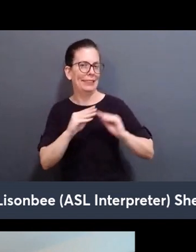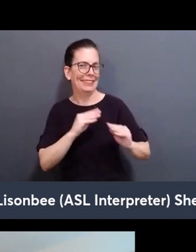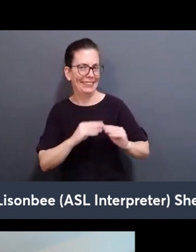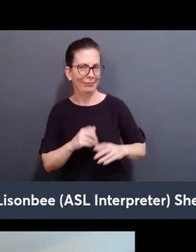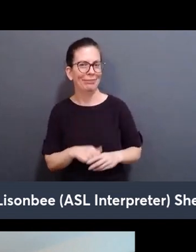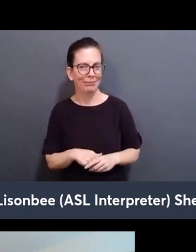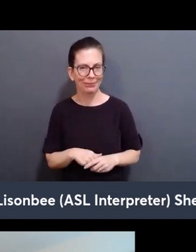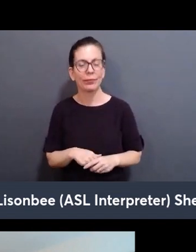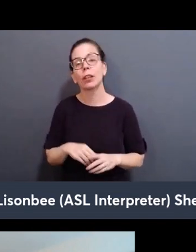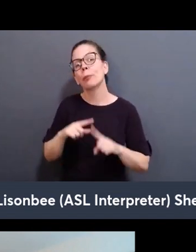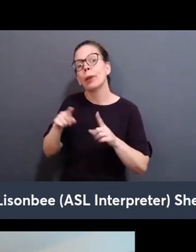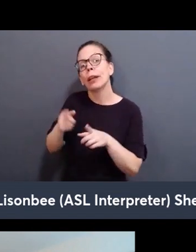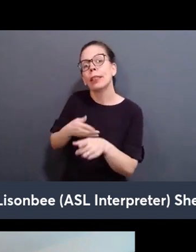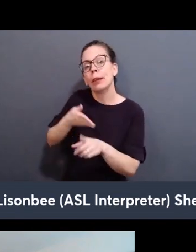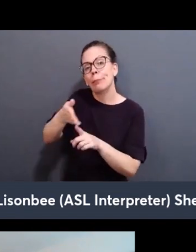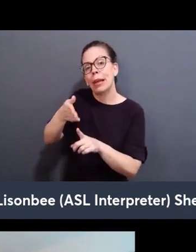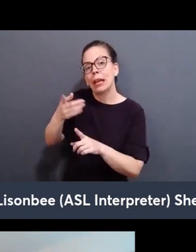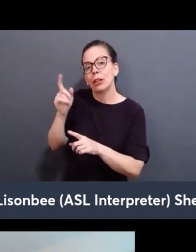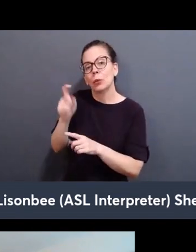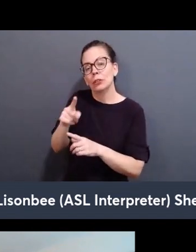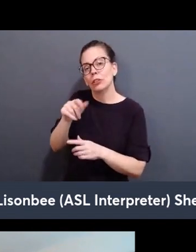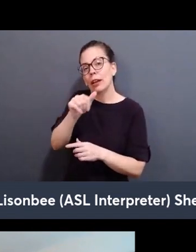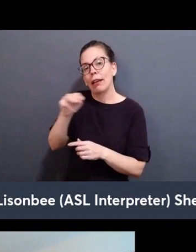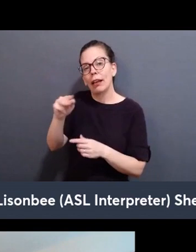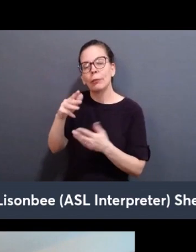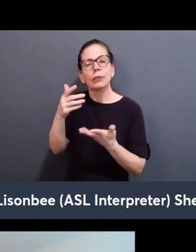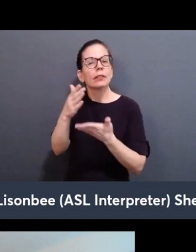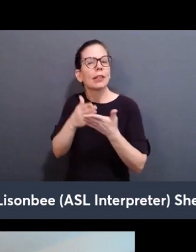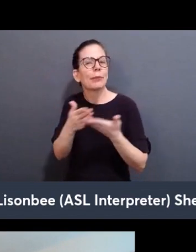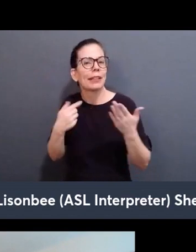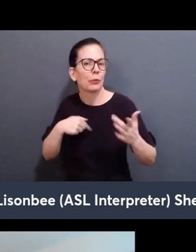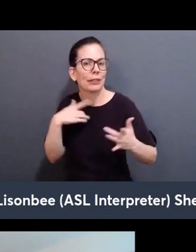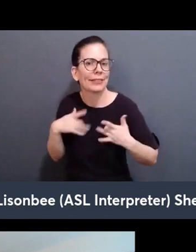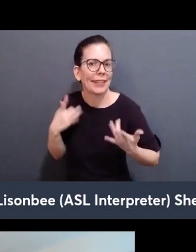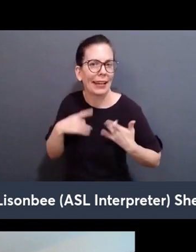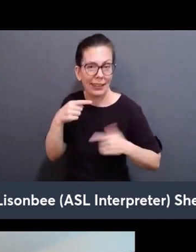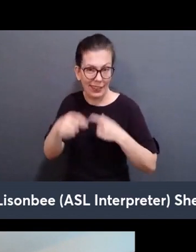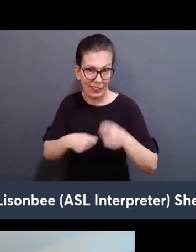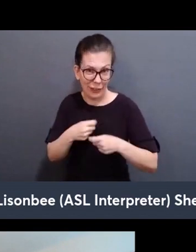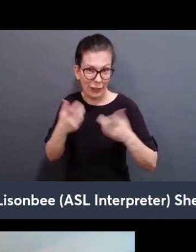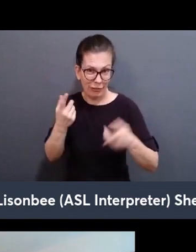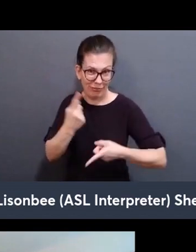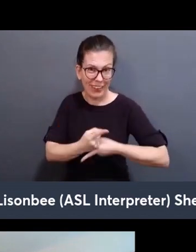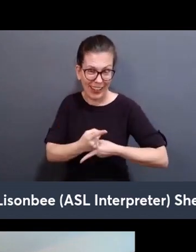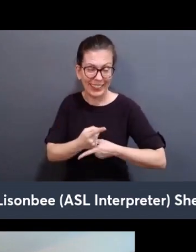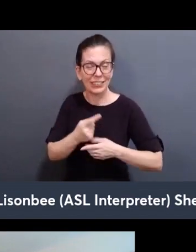But the main question that you've asked, AM is what are some of the things that we are excited about this year or in the upcoming future?